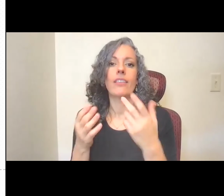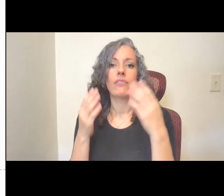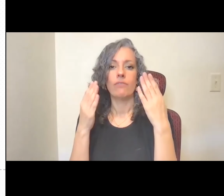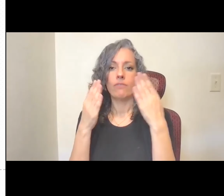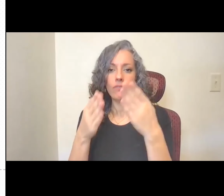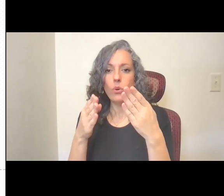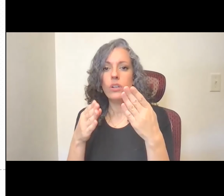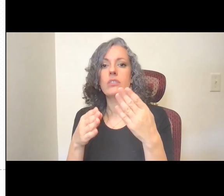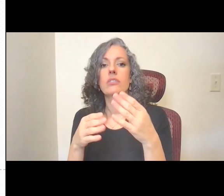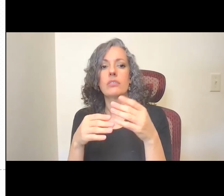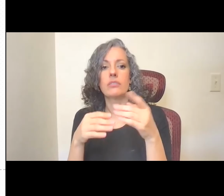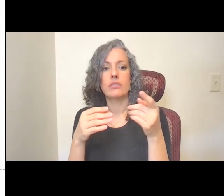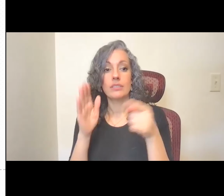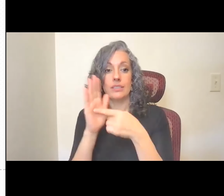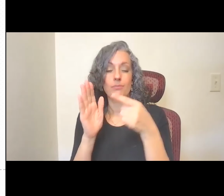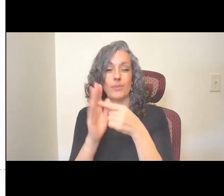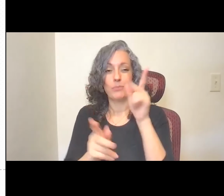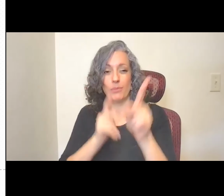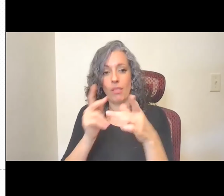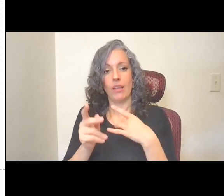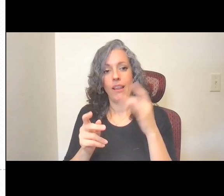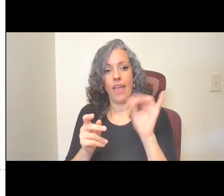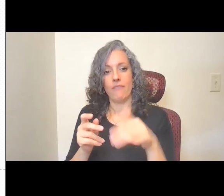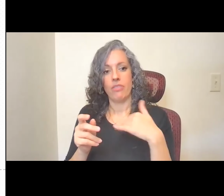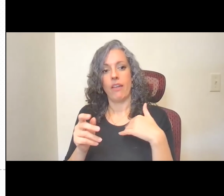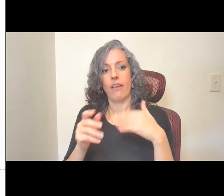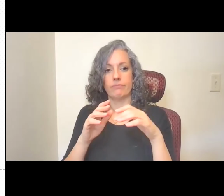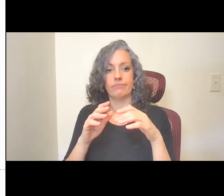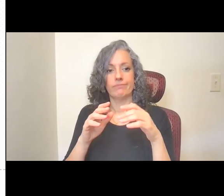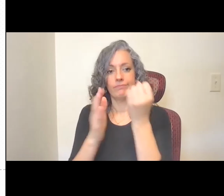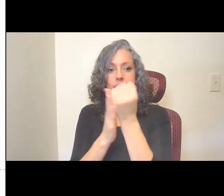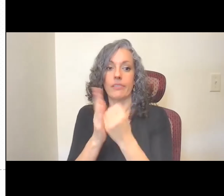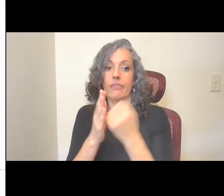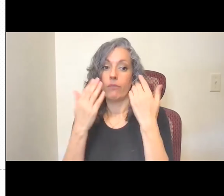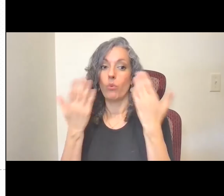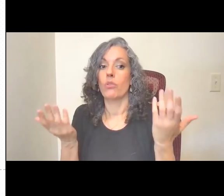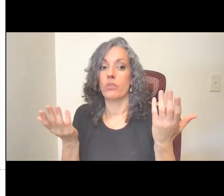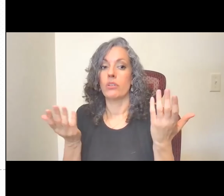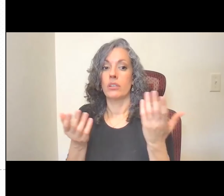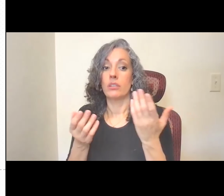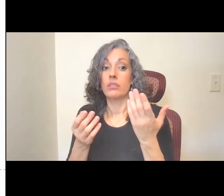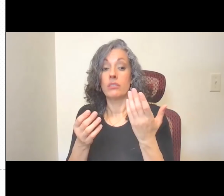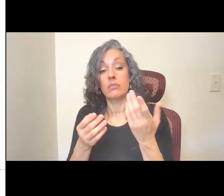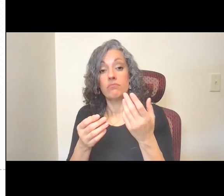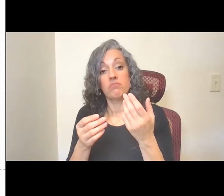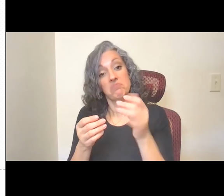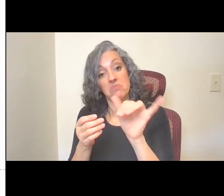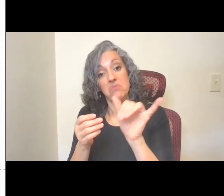sometimes people like to have a hover state for form elements as well. But then someone might